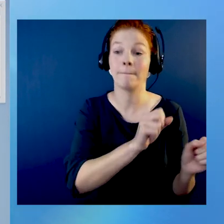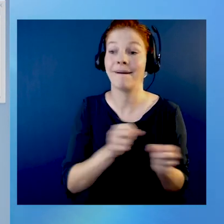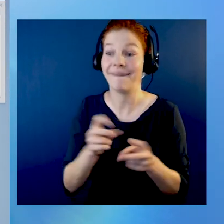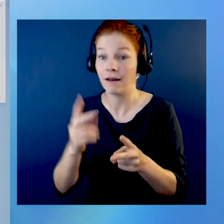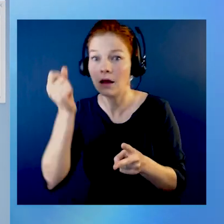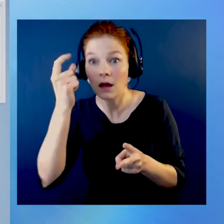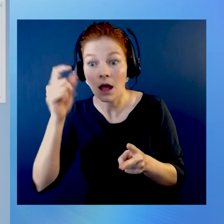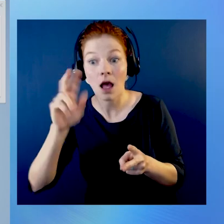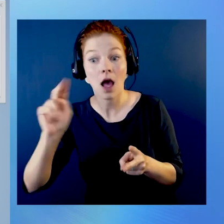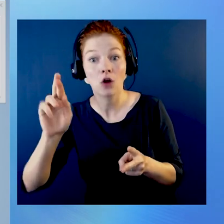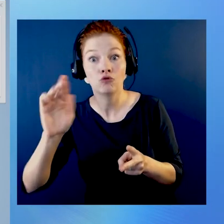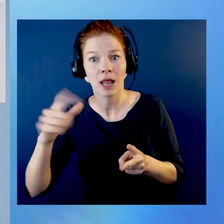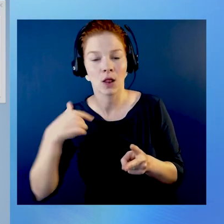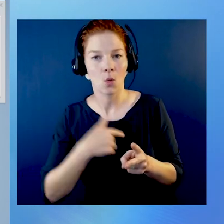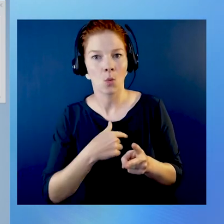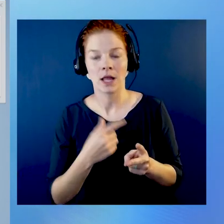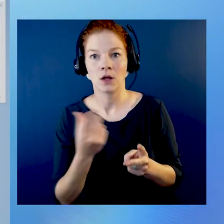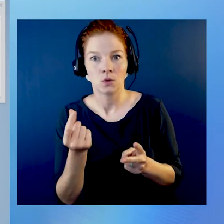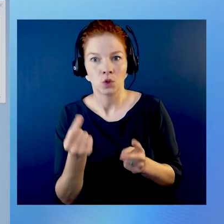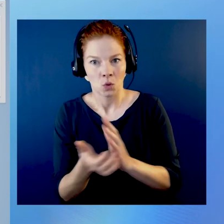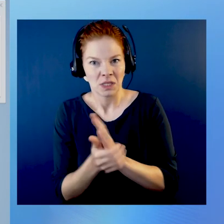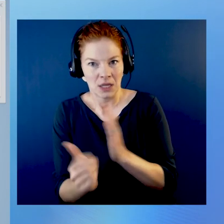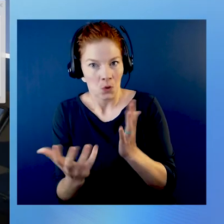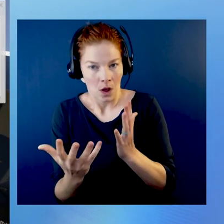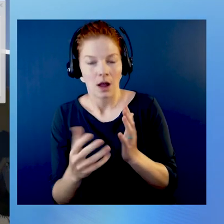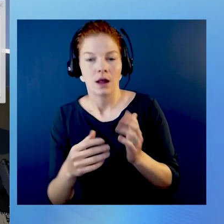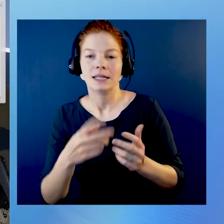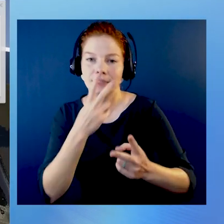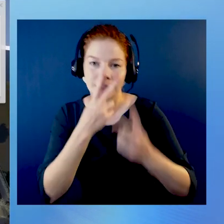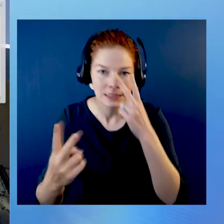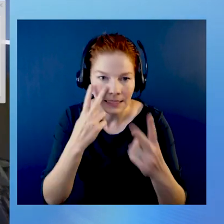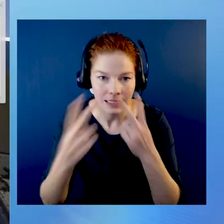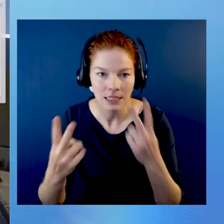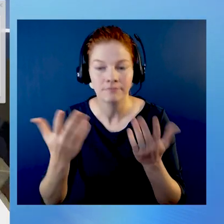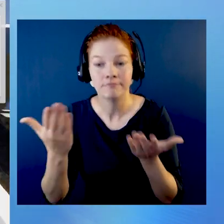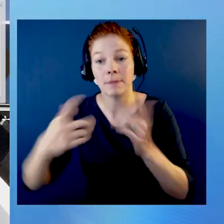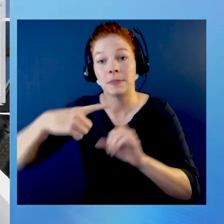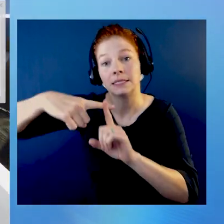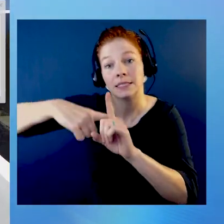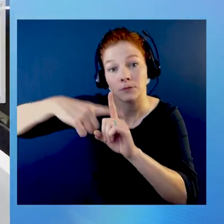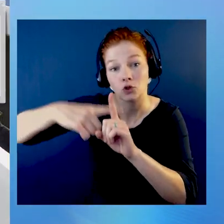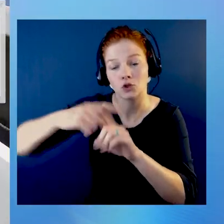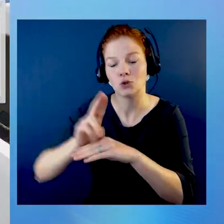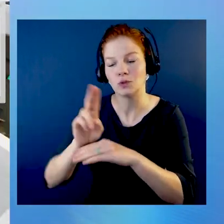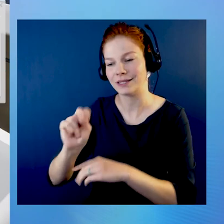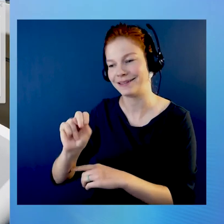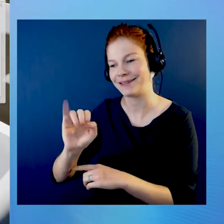Unreal Engine from representing, let's say, temperature, airflow using our Niagara particle system